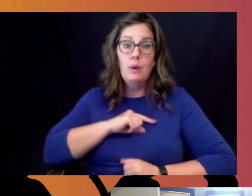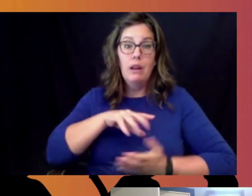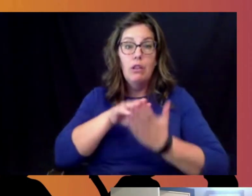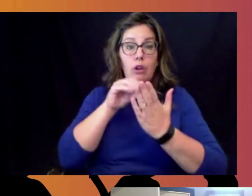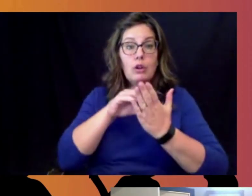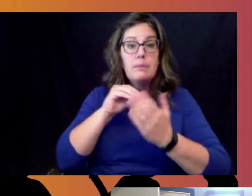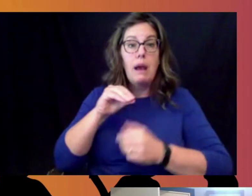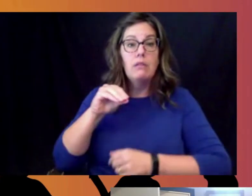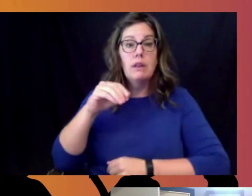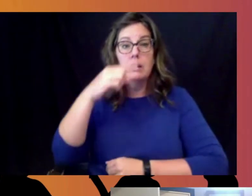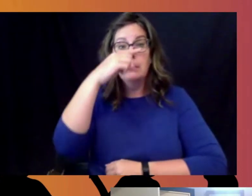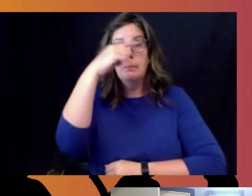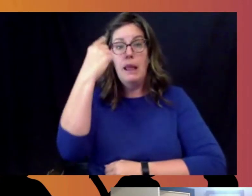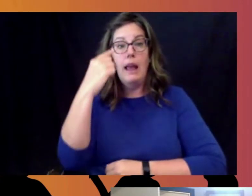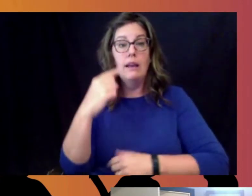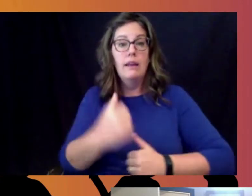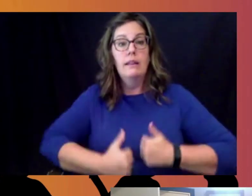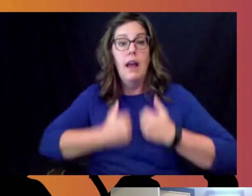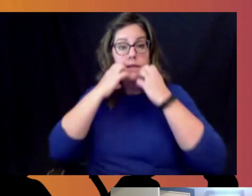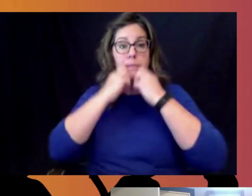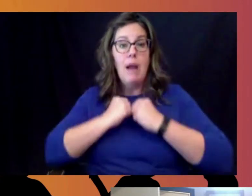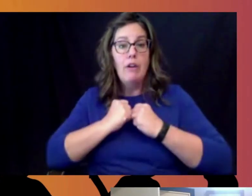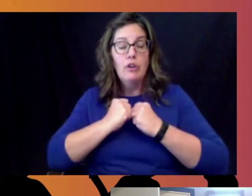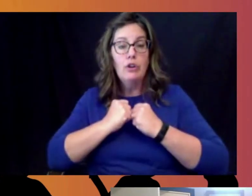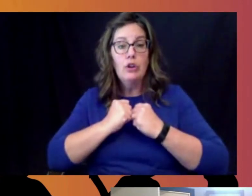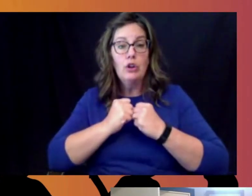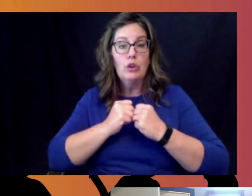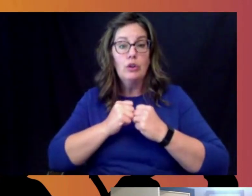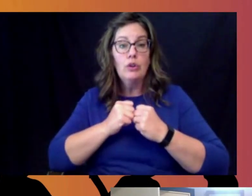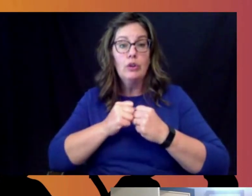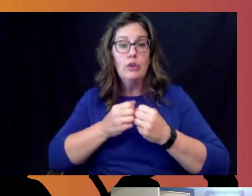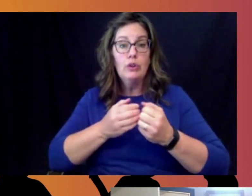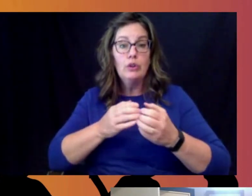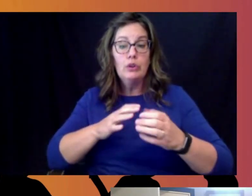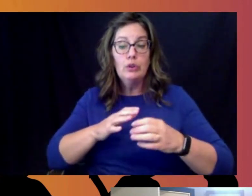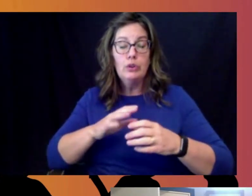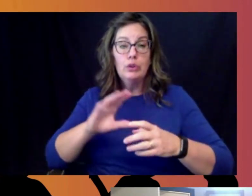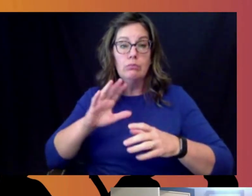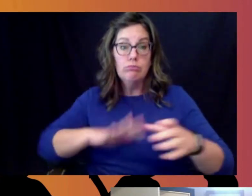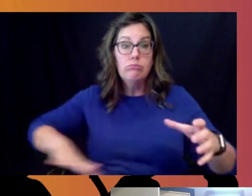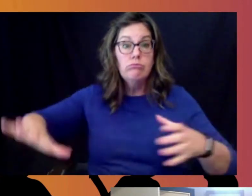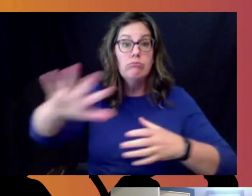and that it was led by black women and queer women and centering queer folks black trans women